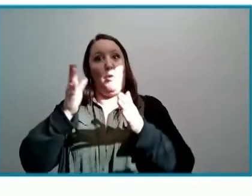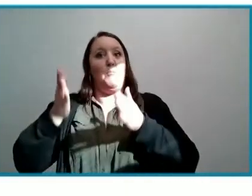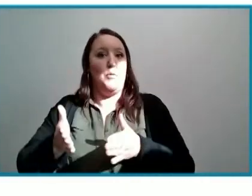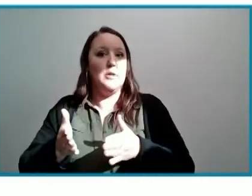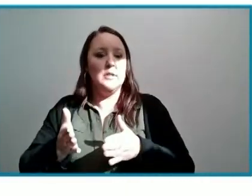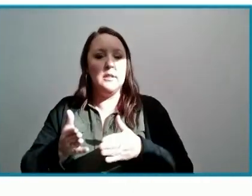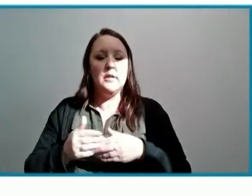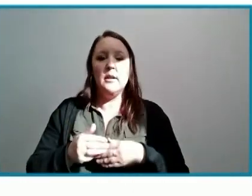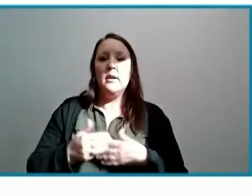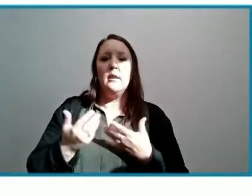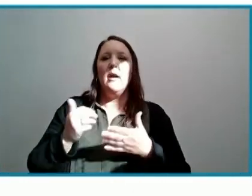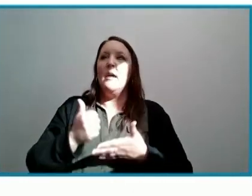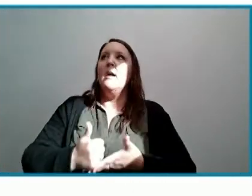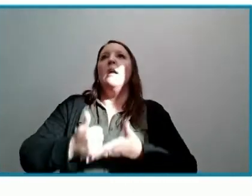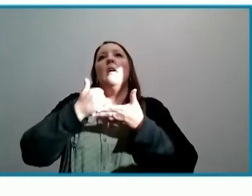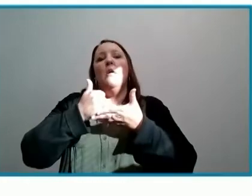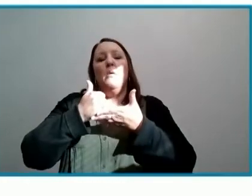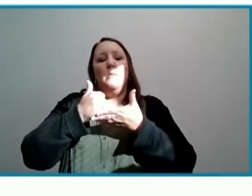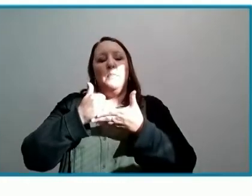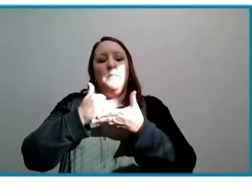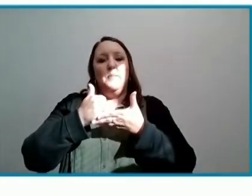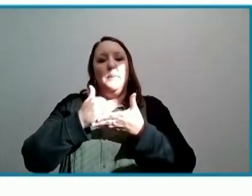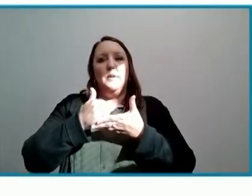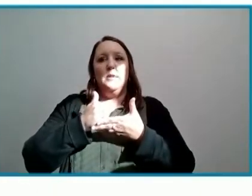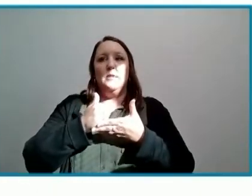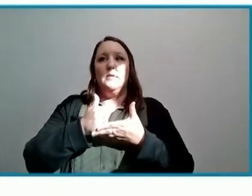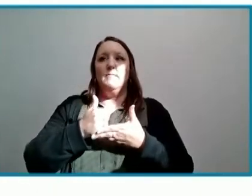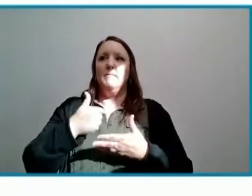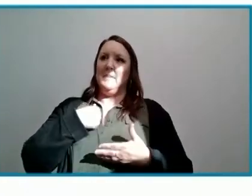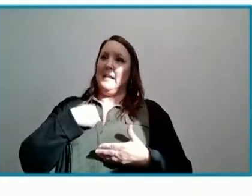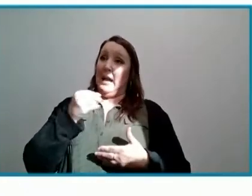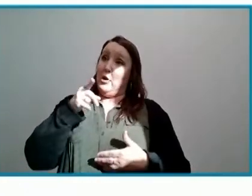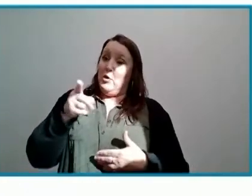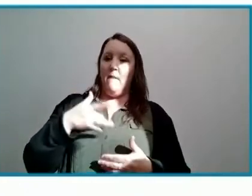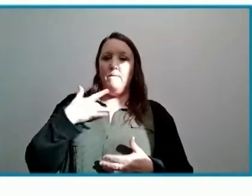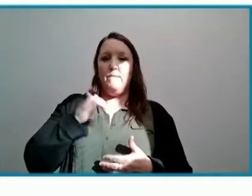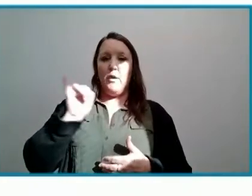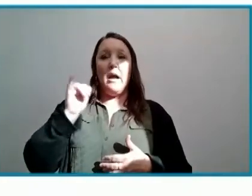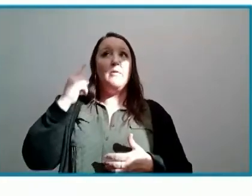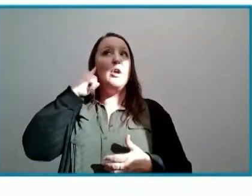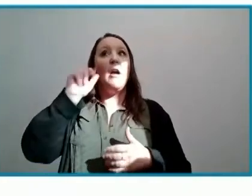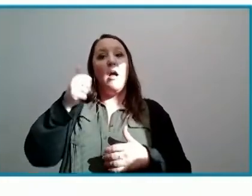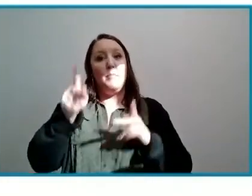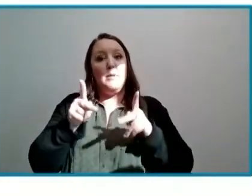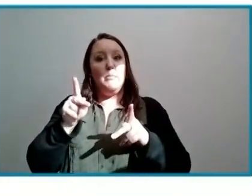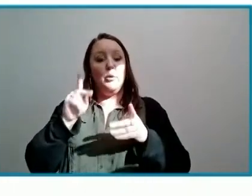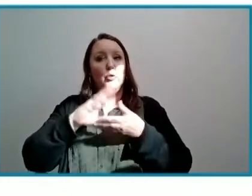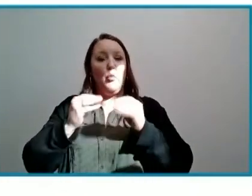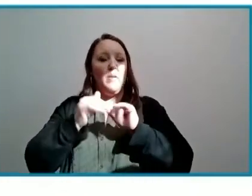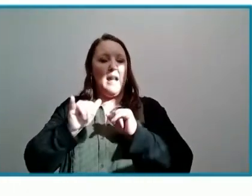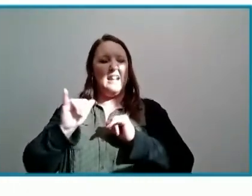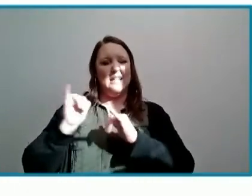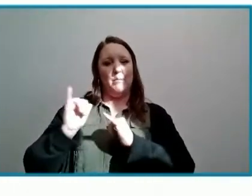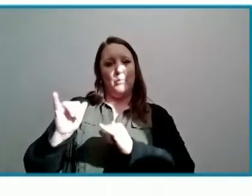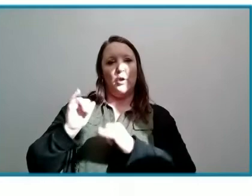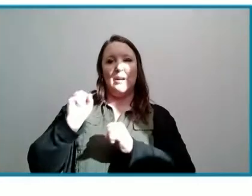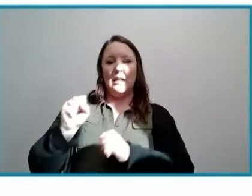helps you to feel like ... and then when you hear other people's stories that are similar to yours, when you can connect with, uh, another story,